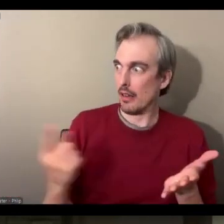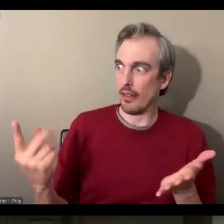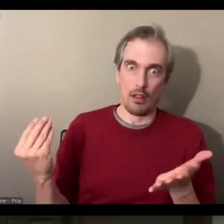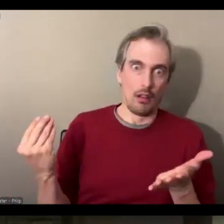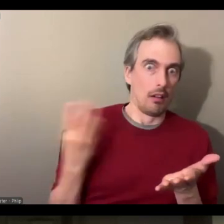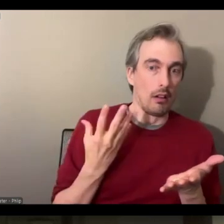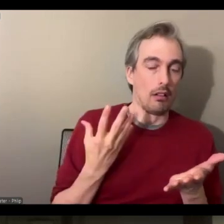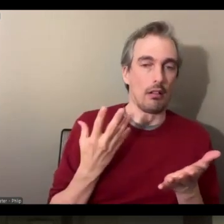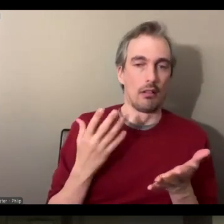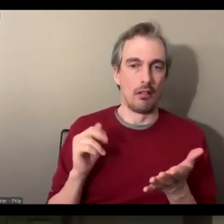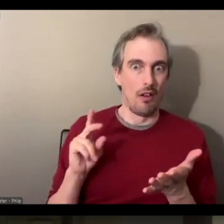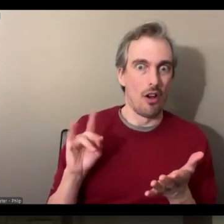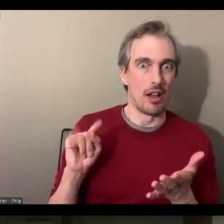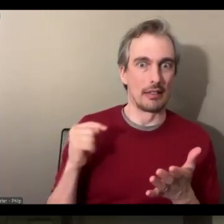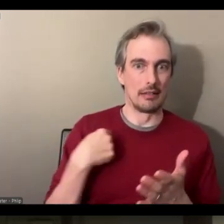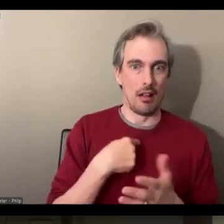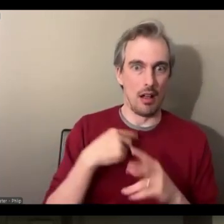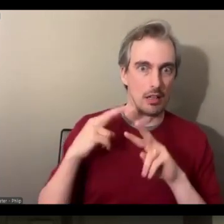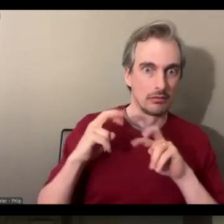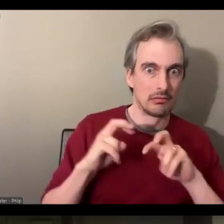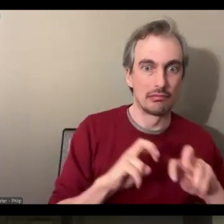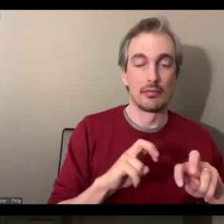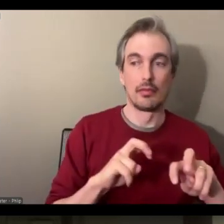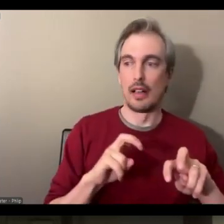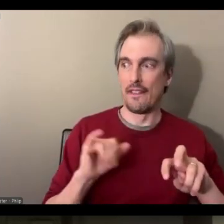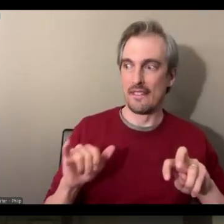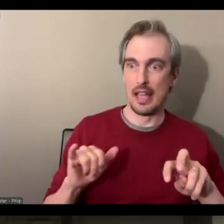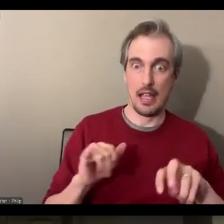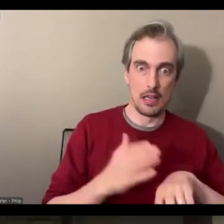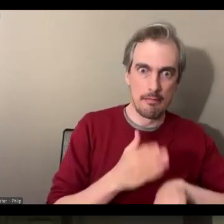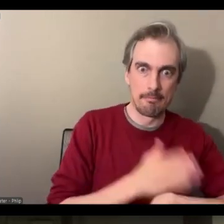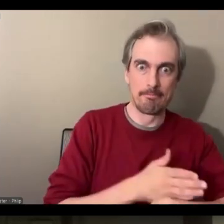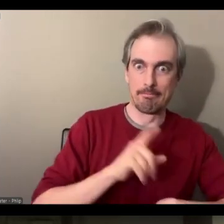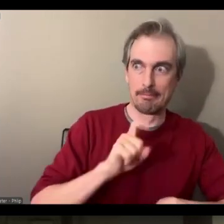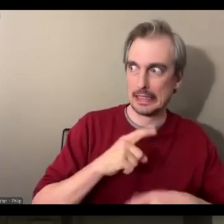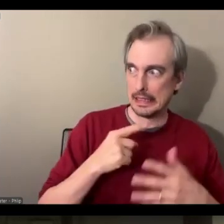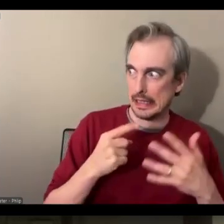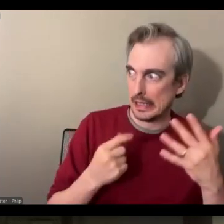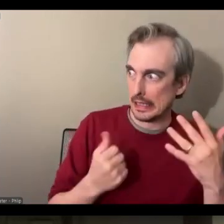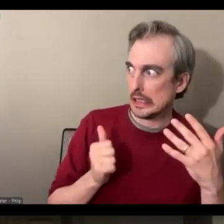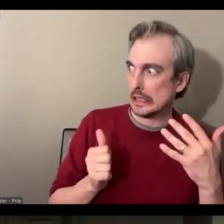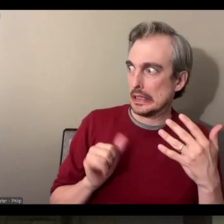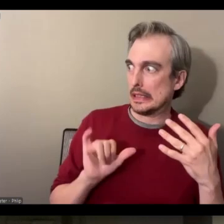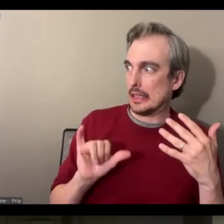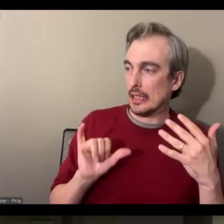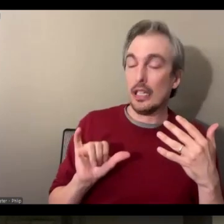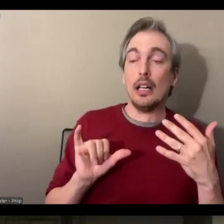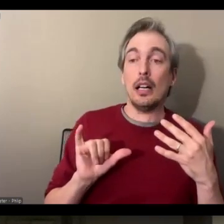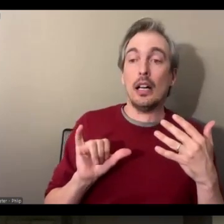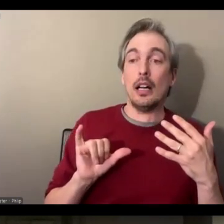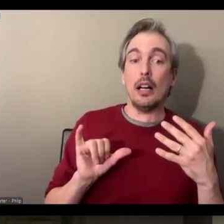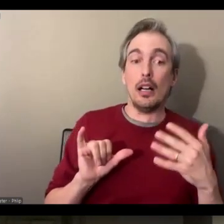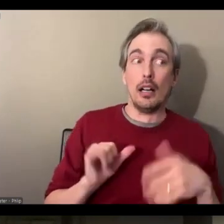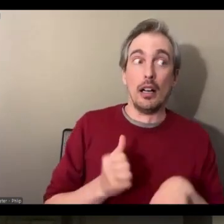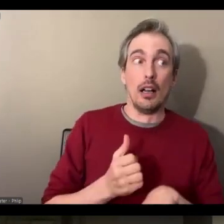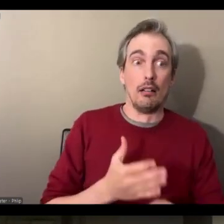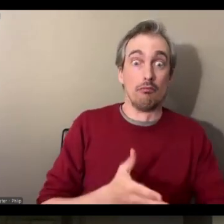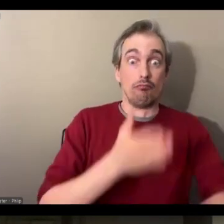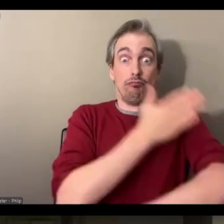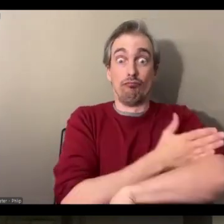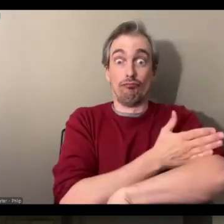into our next project and keep pushing and keep pushing. And for that reason, we've sort of landed